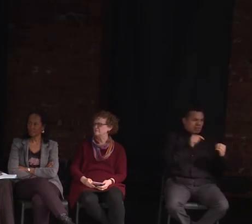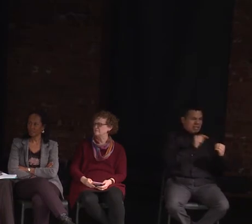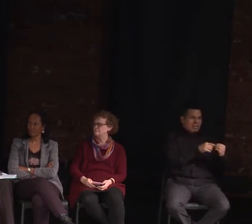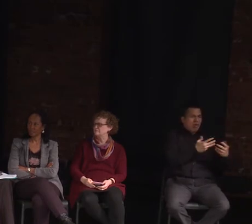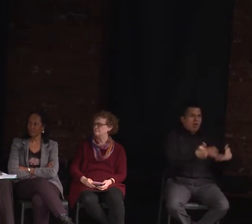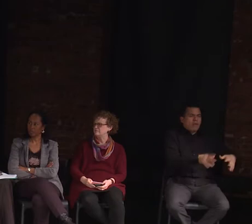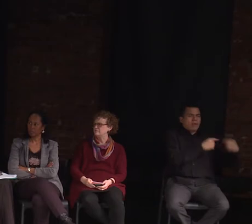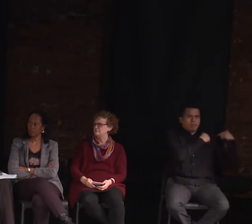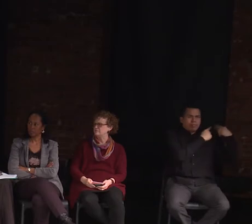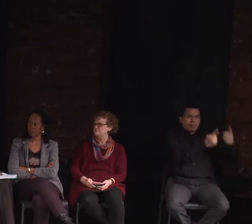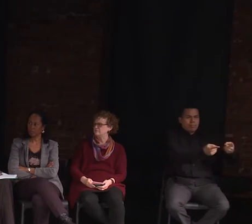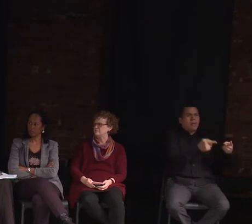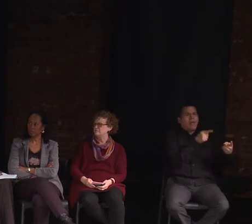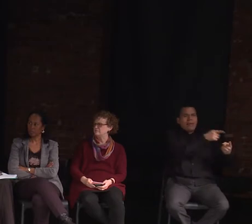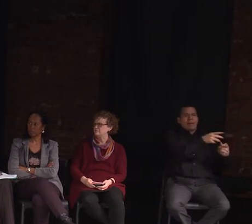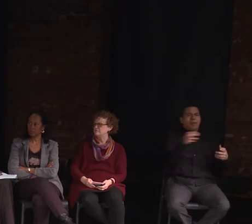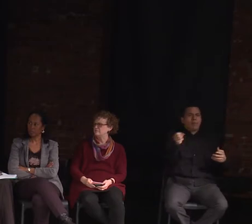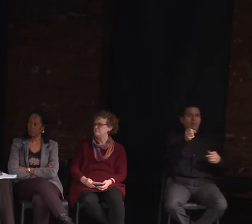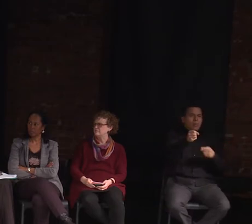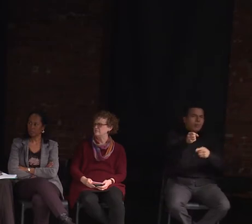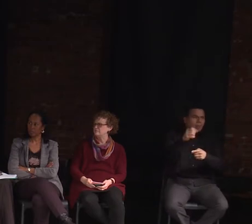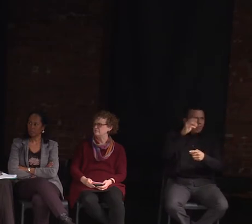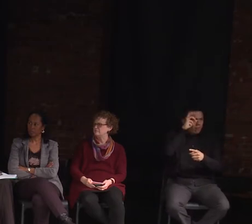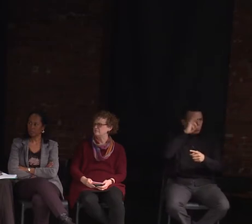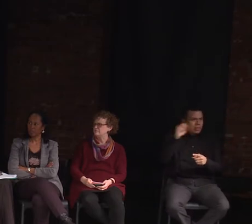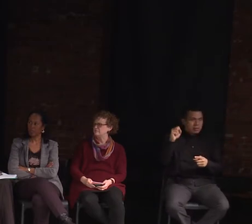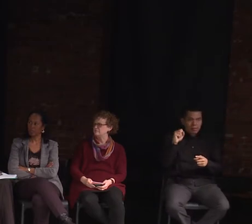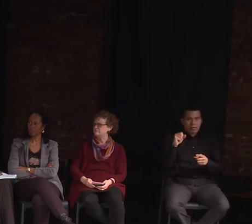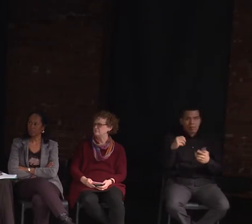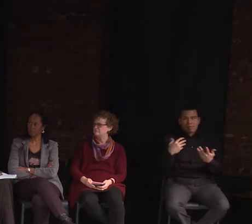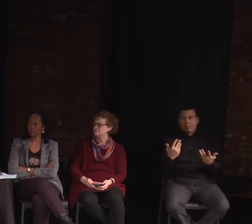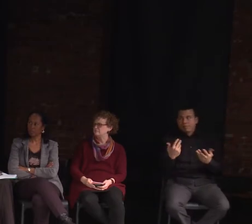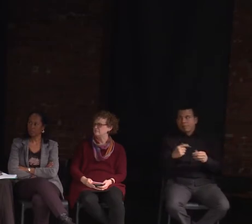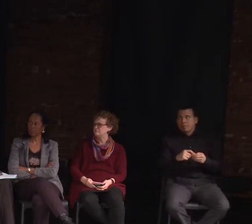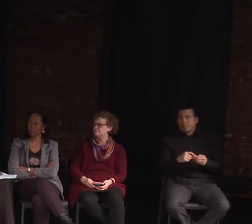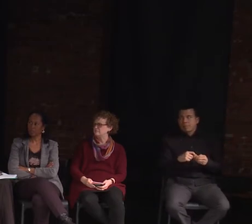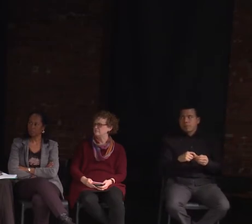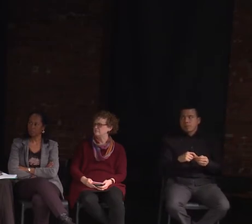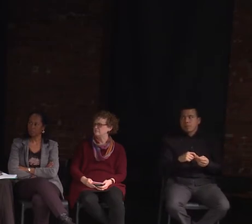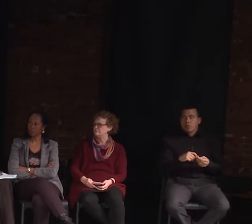When we think about support for the Arts, likewise support for anything-- philanthropy